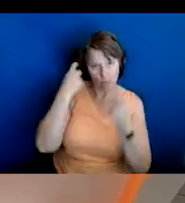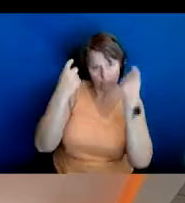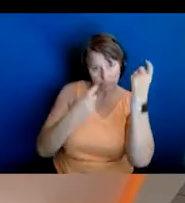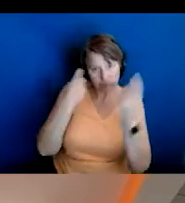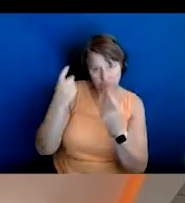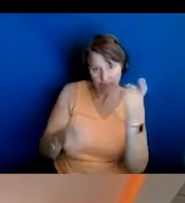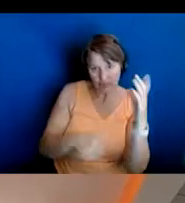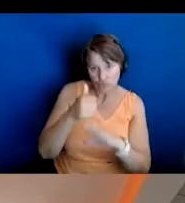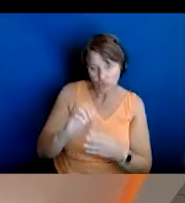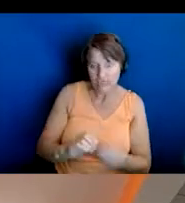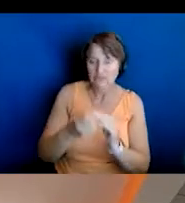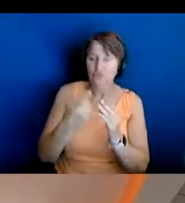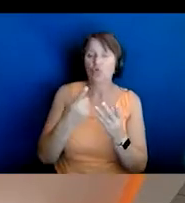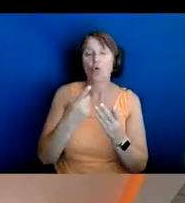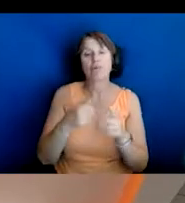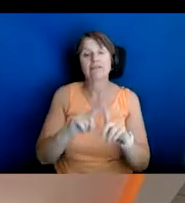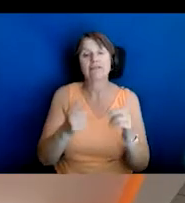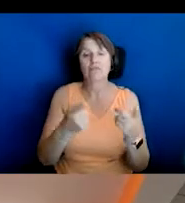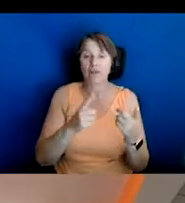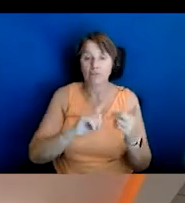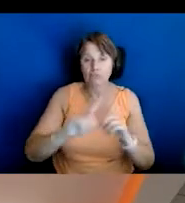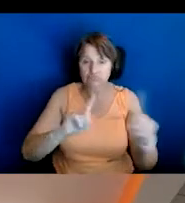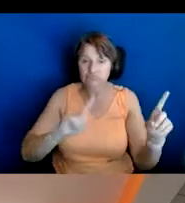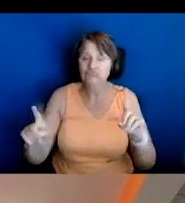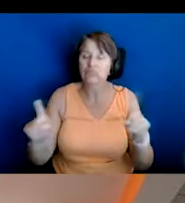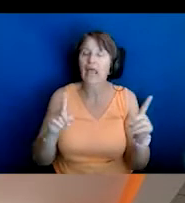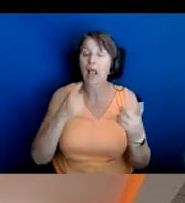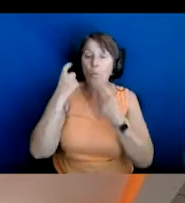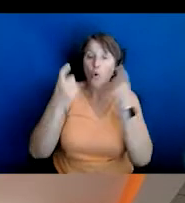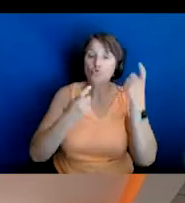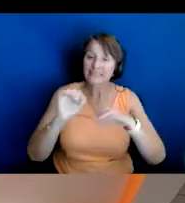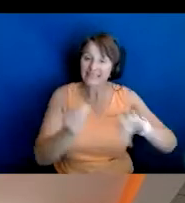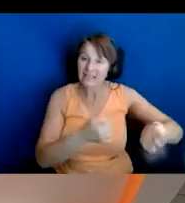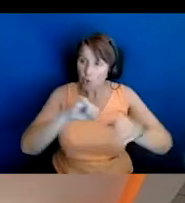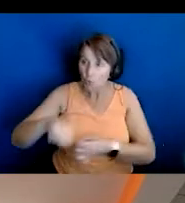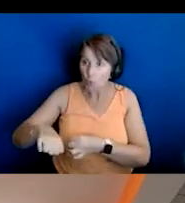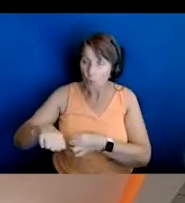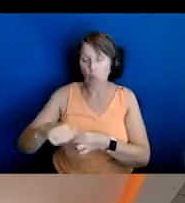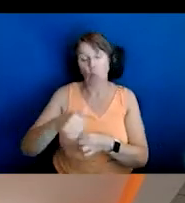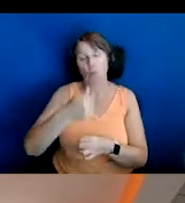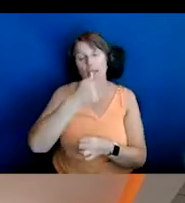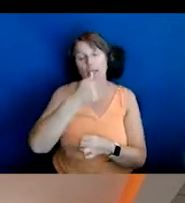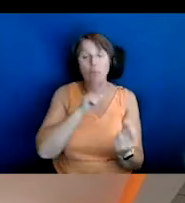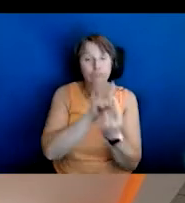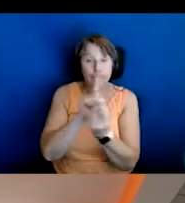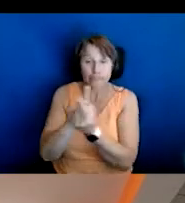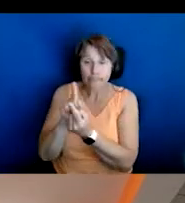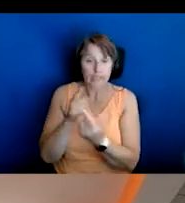So, through these wanderings in the canoe, we met a lot of people who wanted to use the site or didn't really know it existed as a farm.